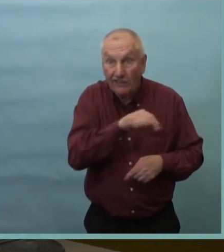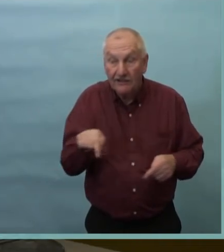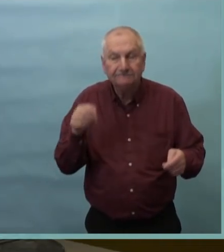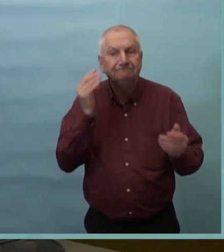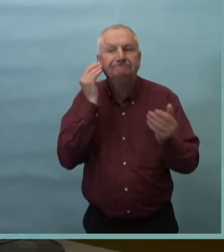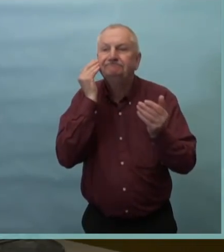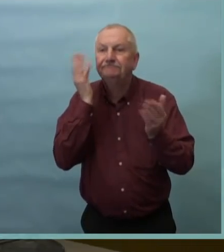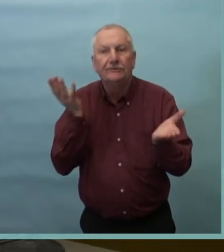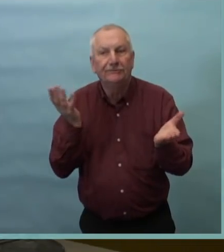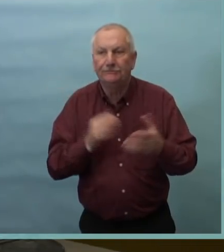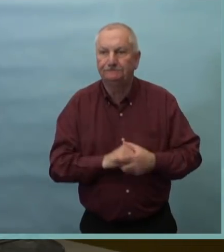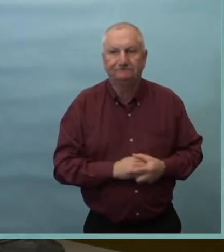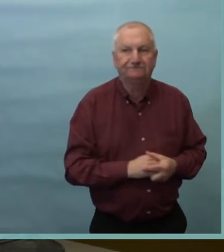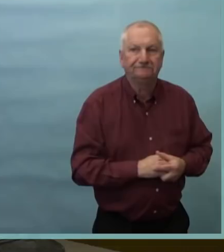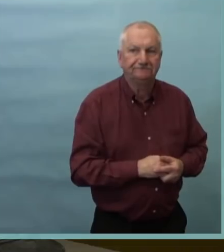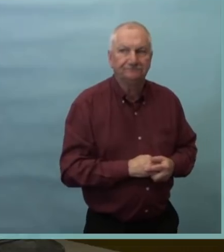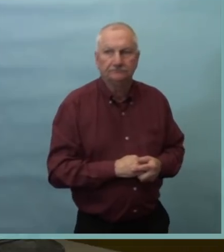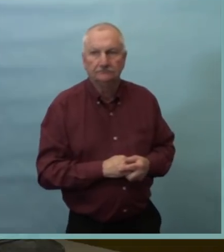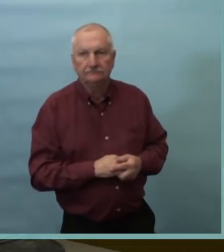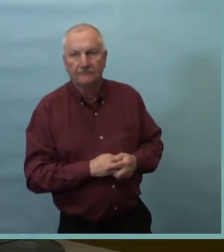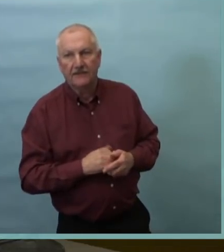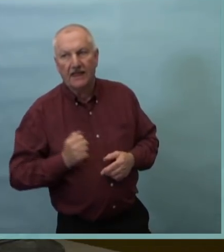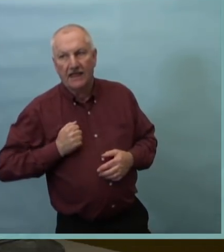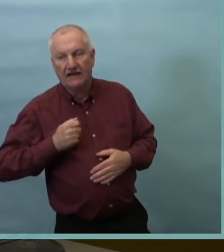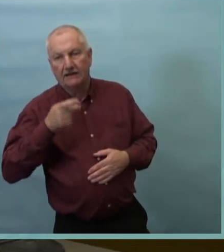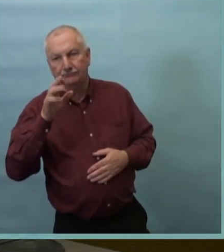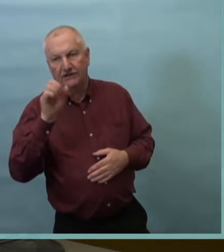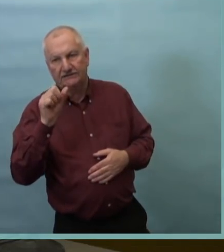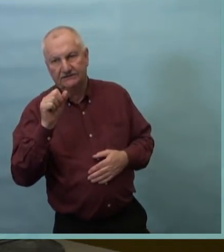you can tell me what percentage of cases and what